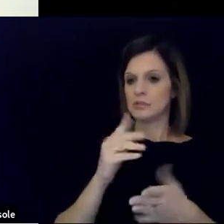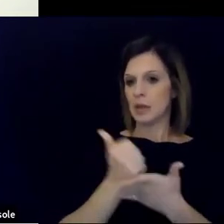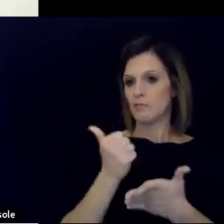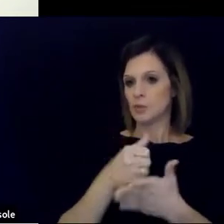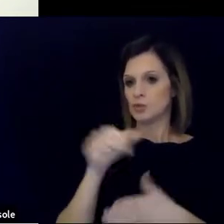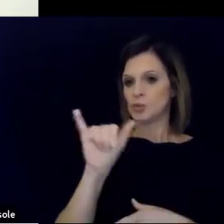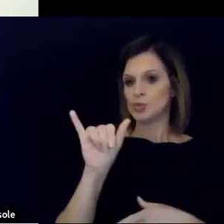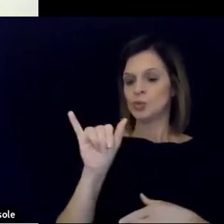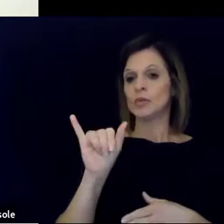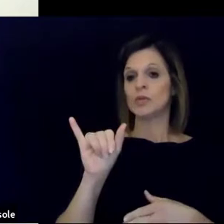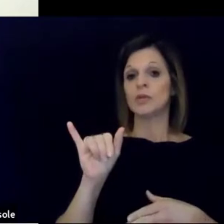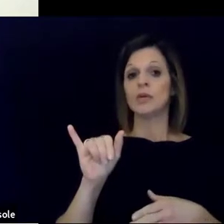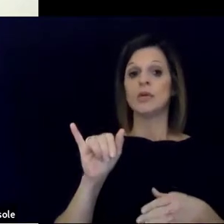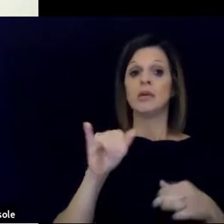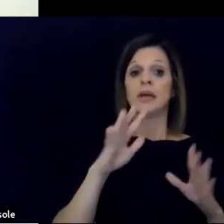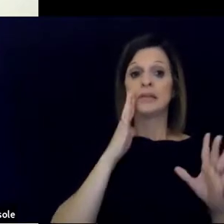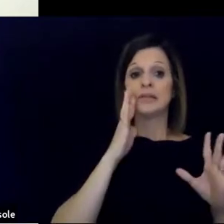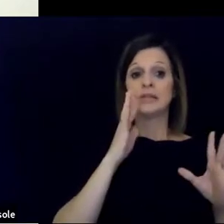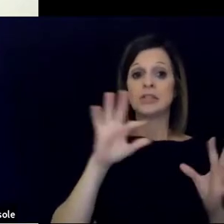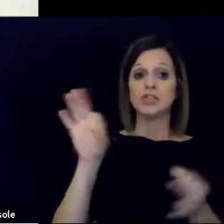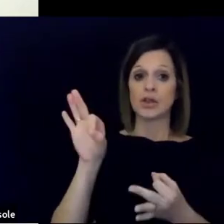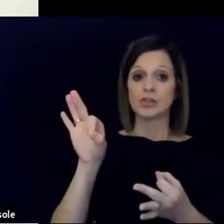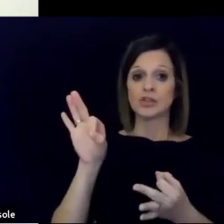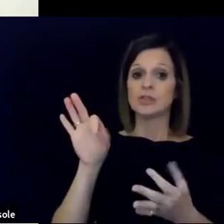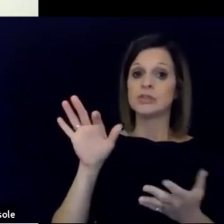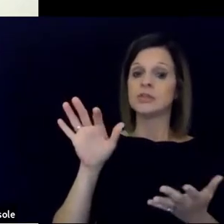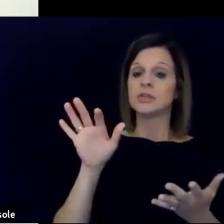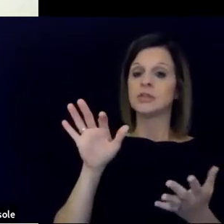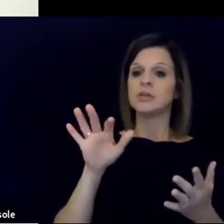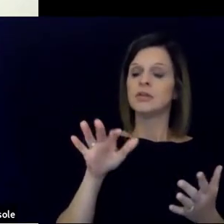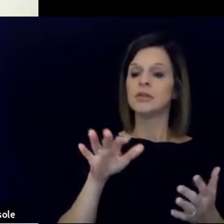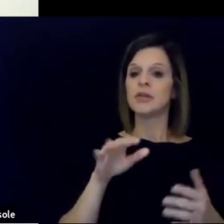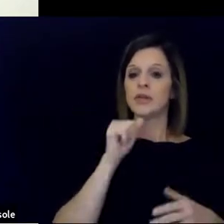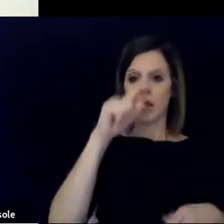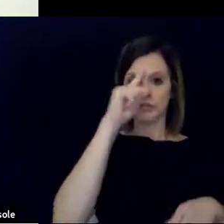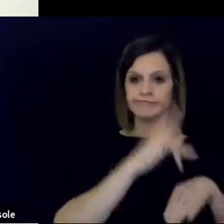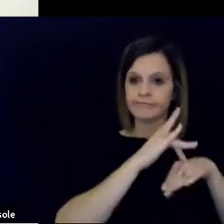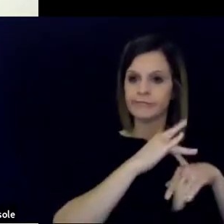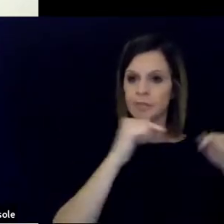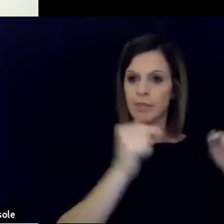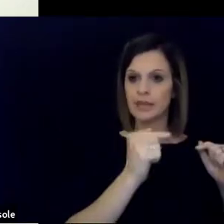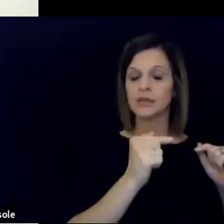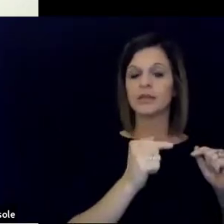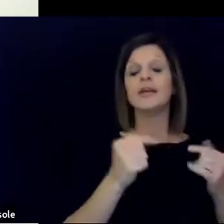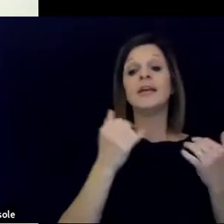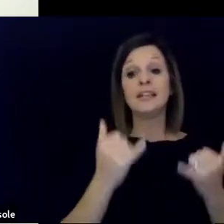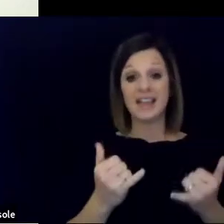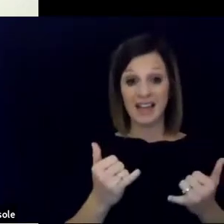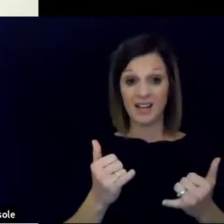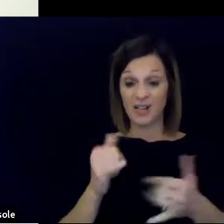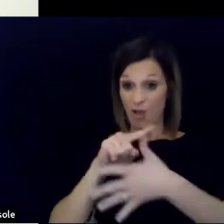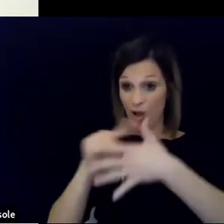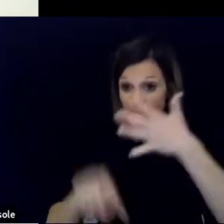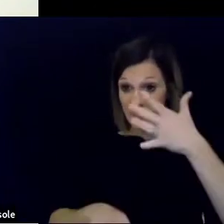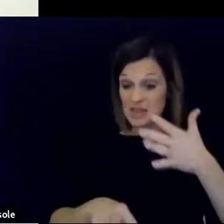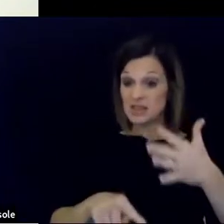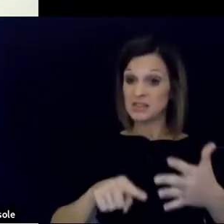and then distraction, distracting ourselves from the pain. Now, none of this gets rid of the pain, right? We still need to investigate the pain.